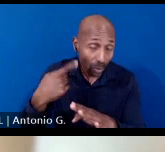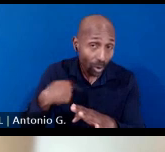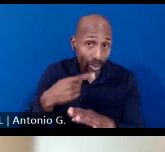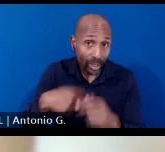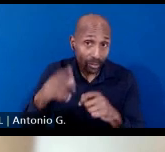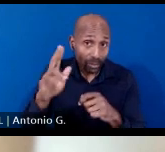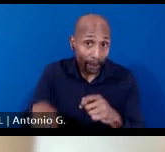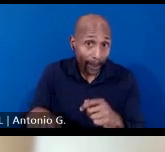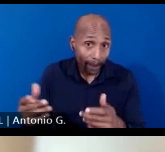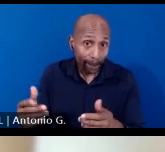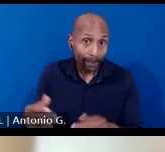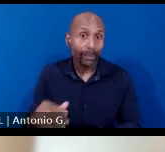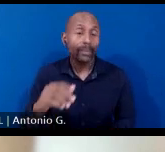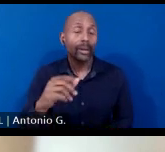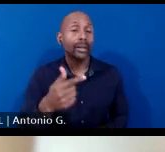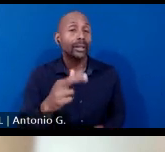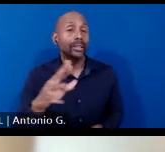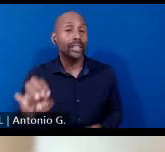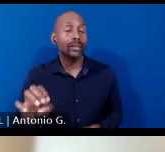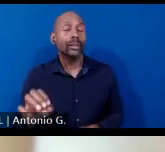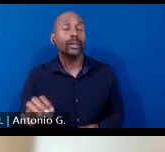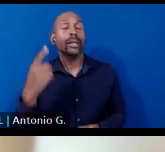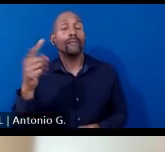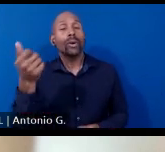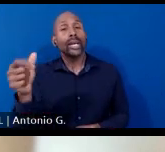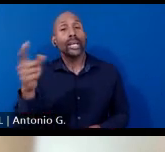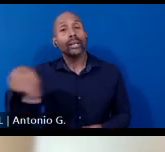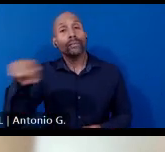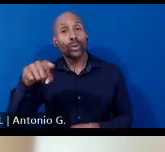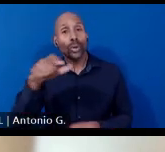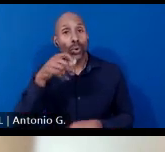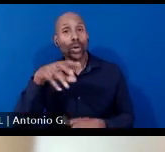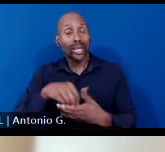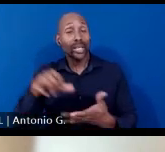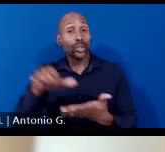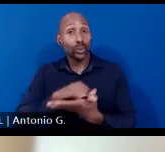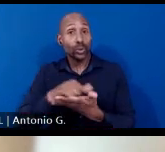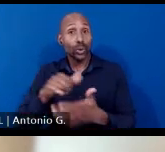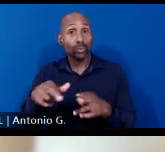the New York region who have new teachers, know of new teachers,